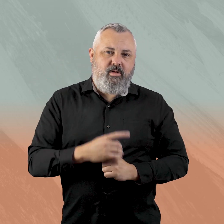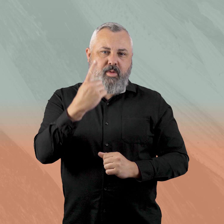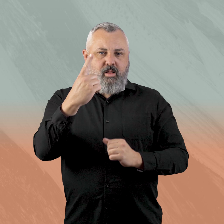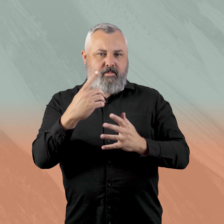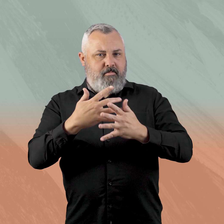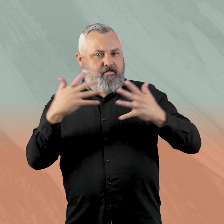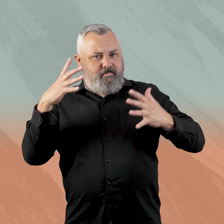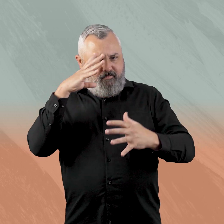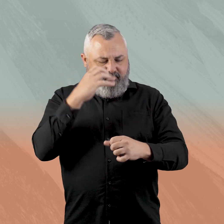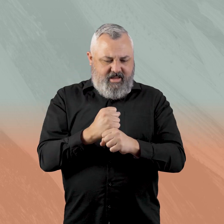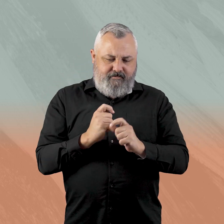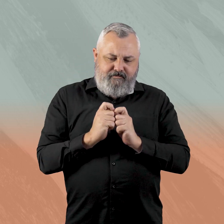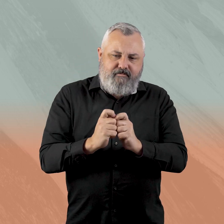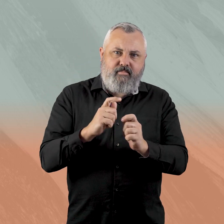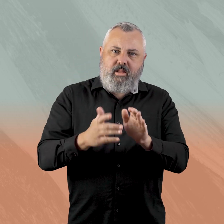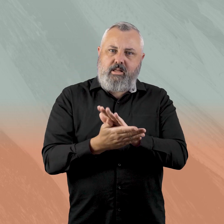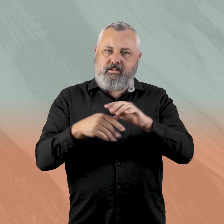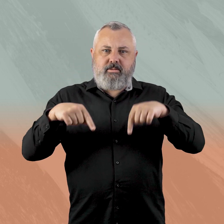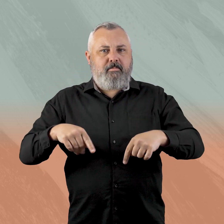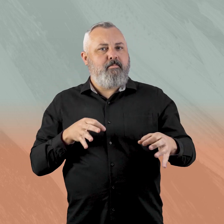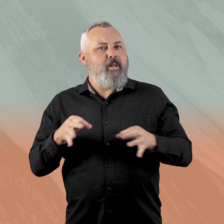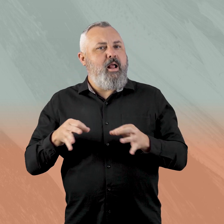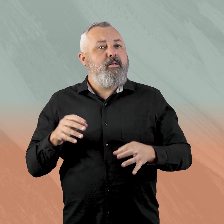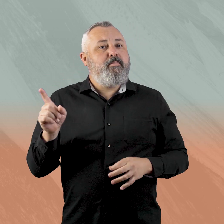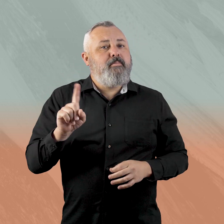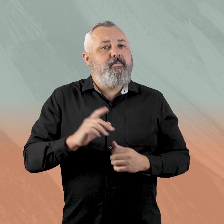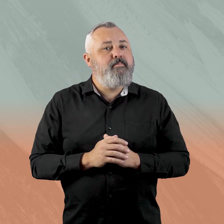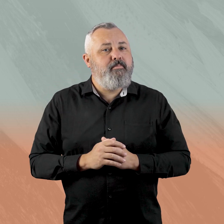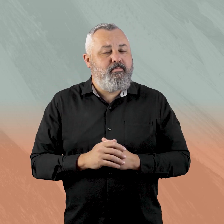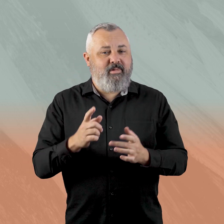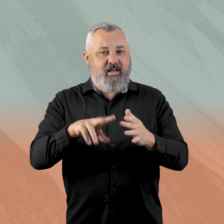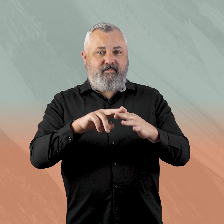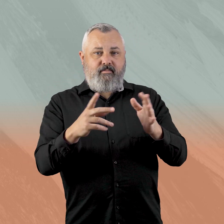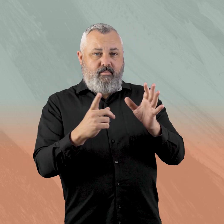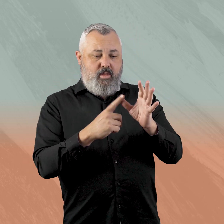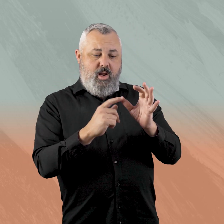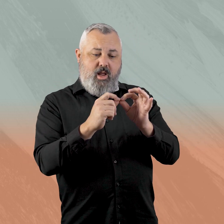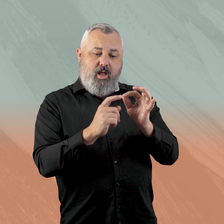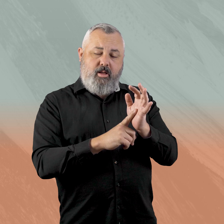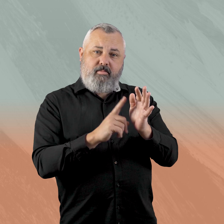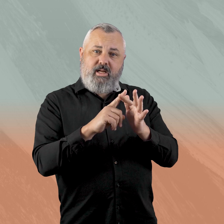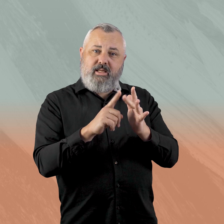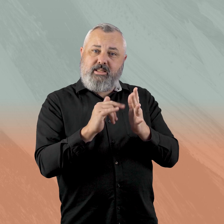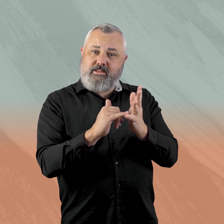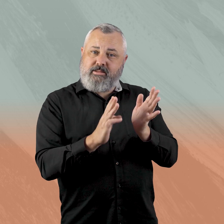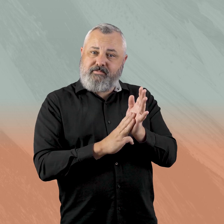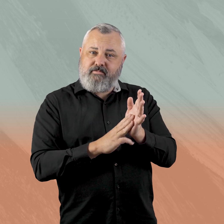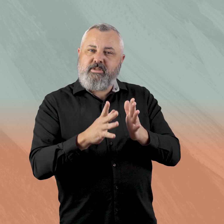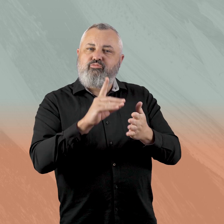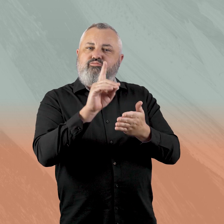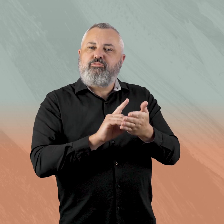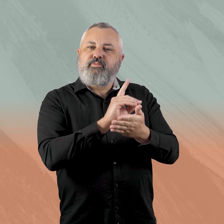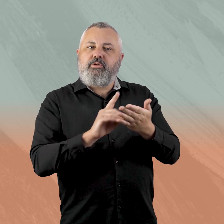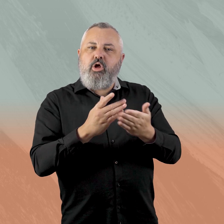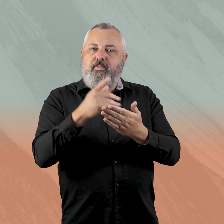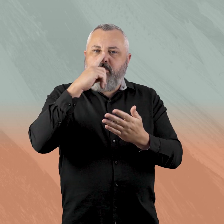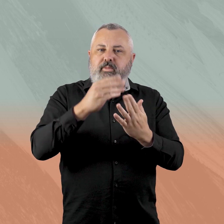Underpinning the Plan is a recognition that ableism, which is discrimination or prejudice towards people with